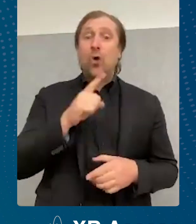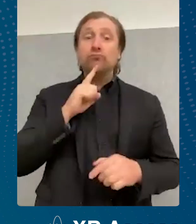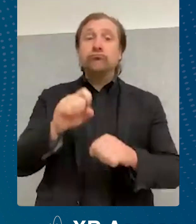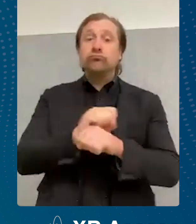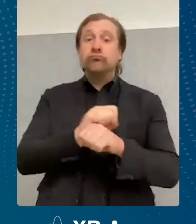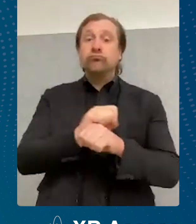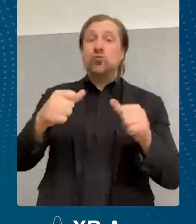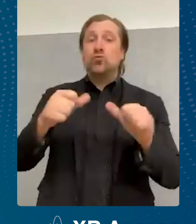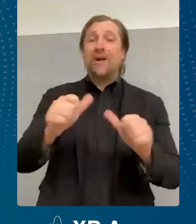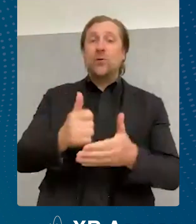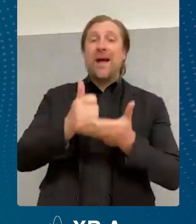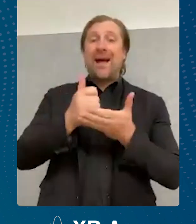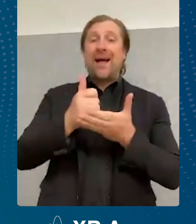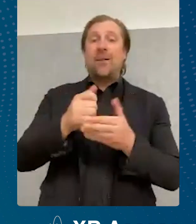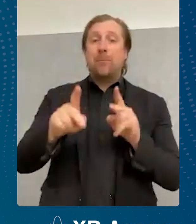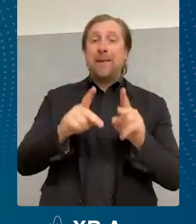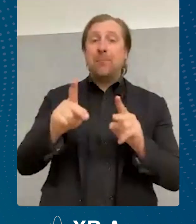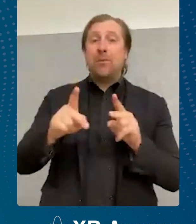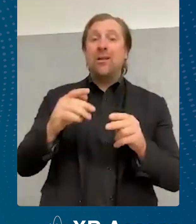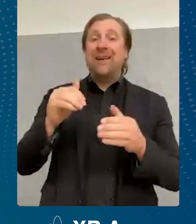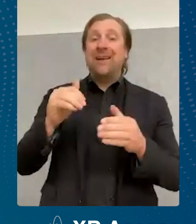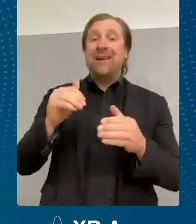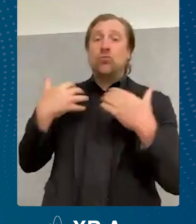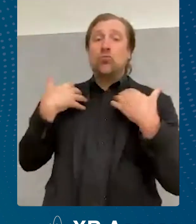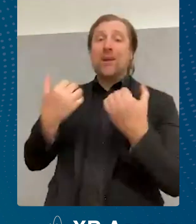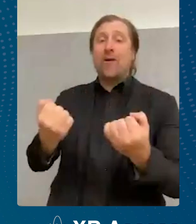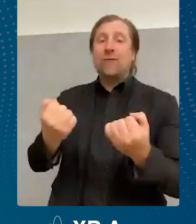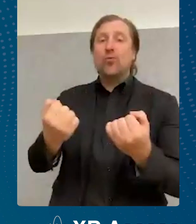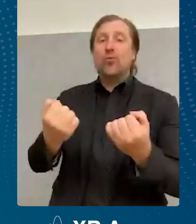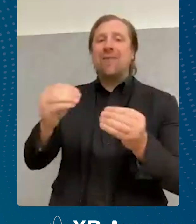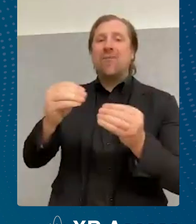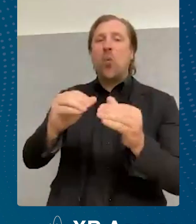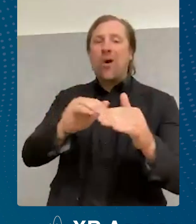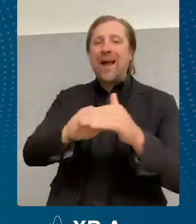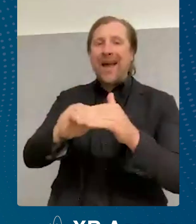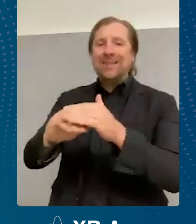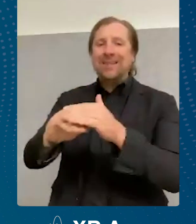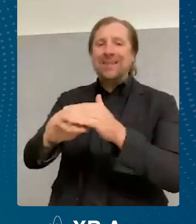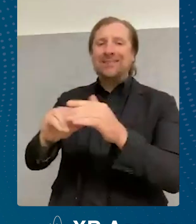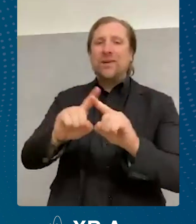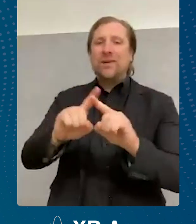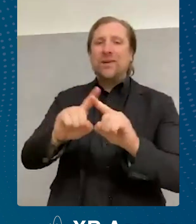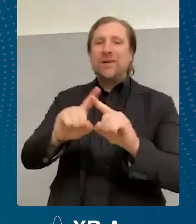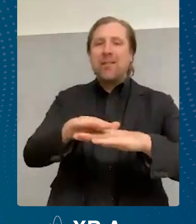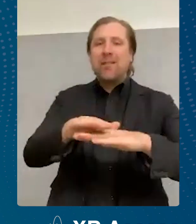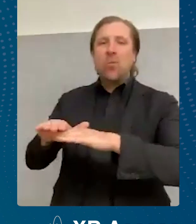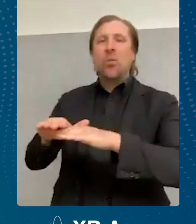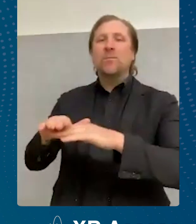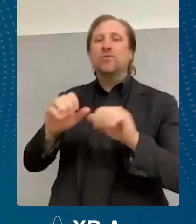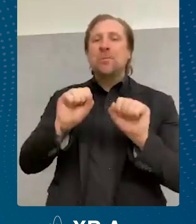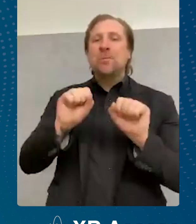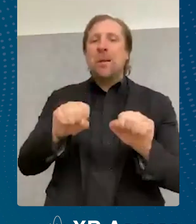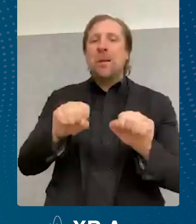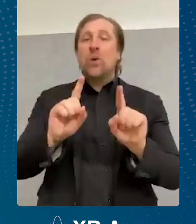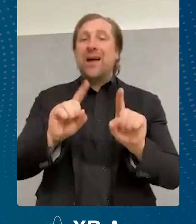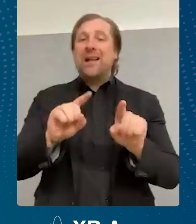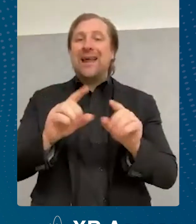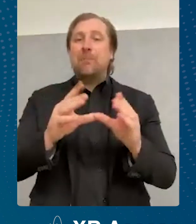to help people who are in recovery, have more access to different mediums to attend meetings, meet people.